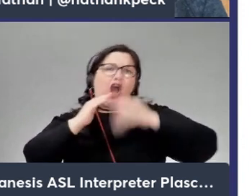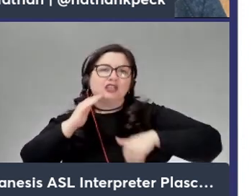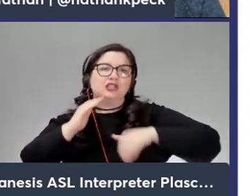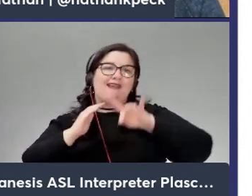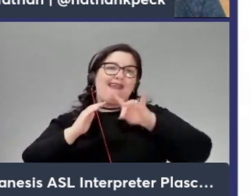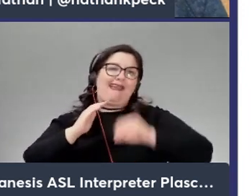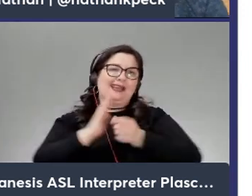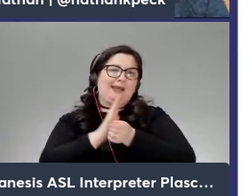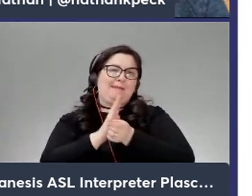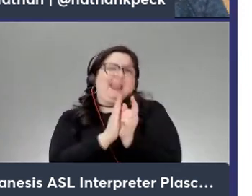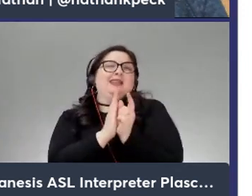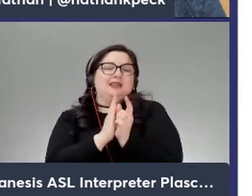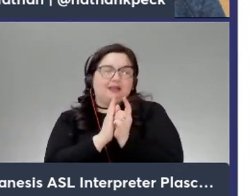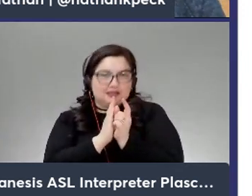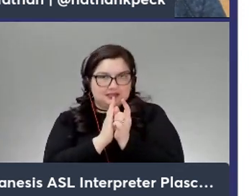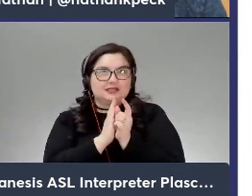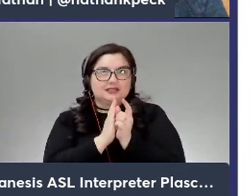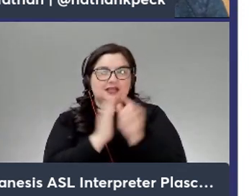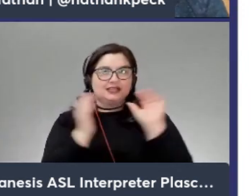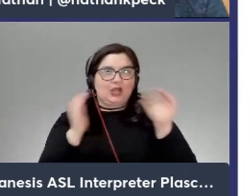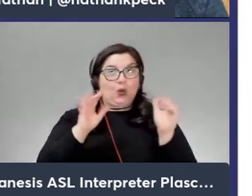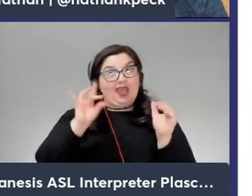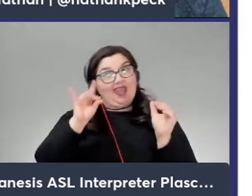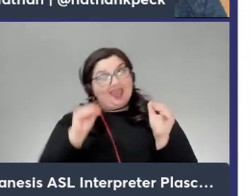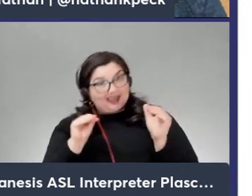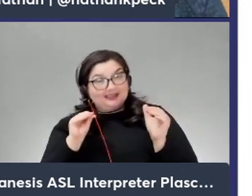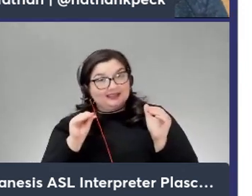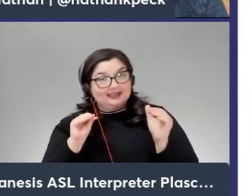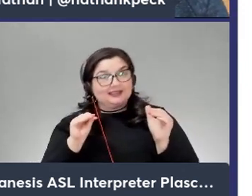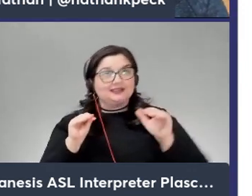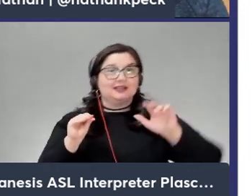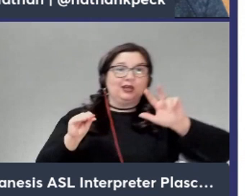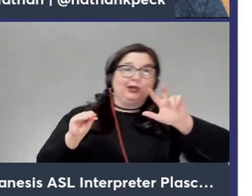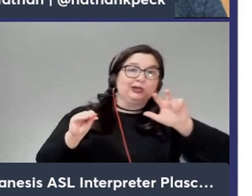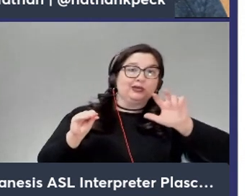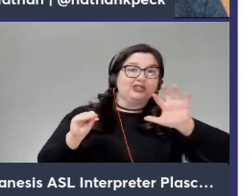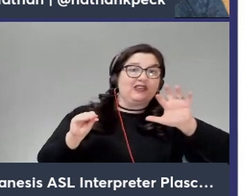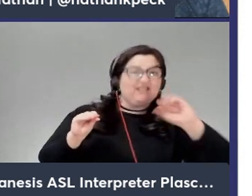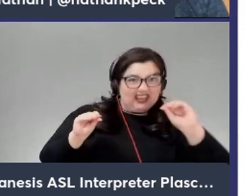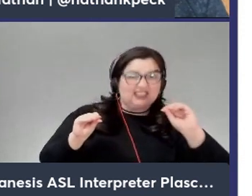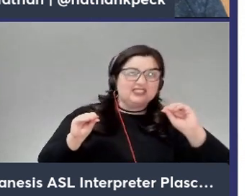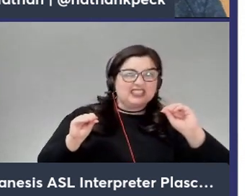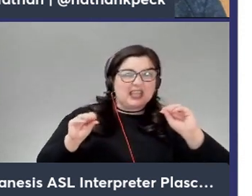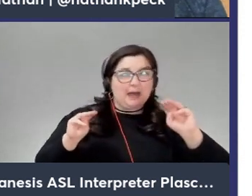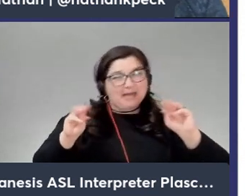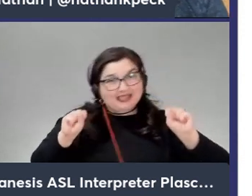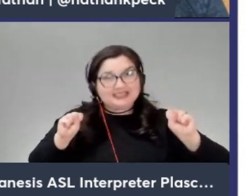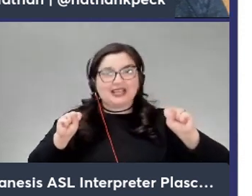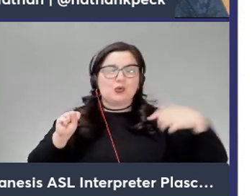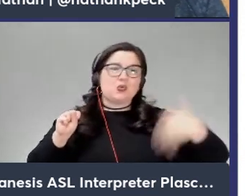So 80 milliseconds versus 350 milliseconds. Again, a huge difference when you're talking about